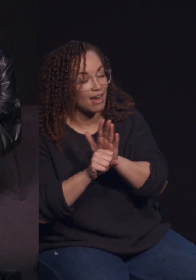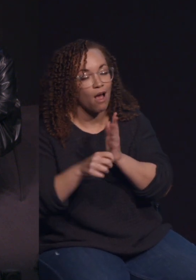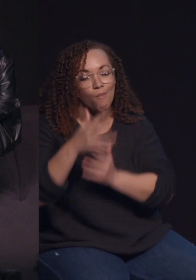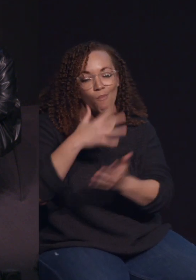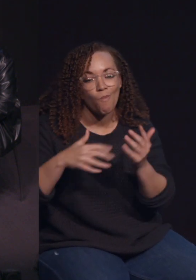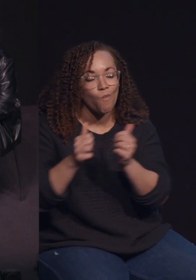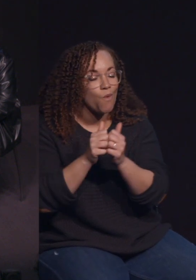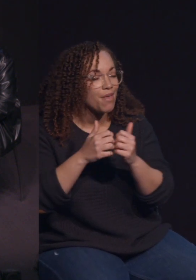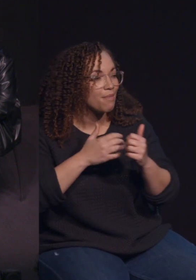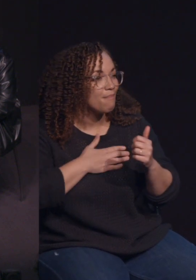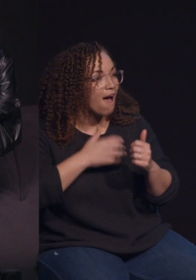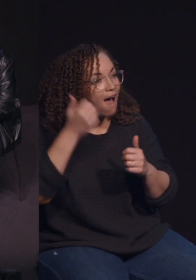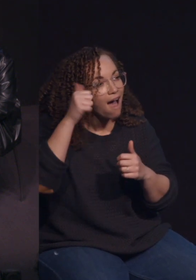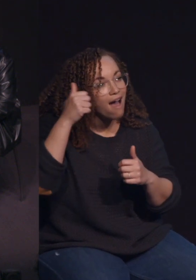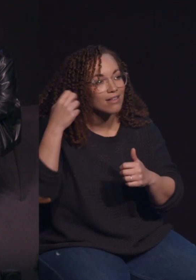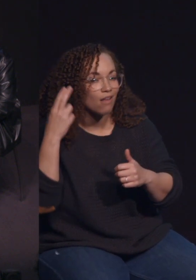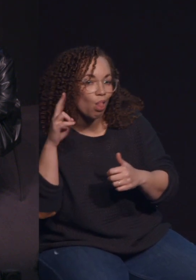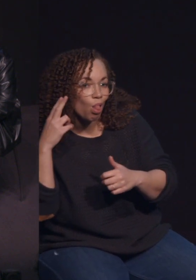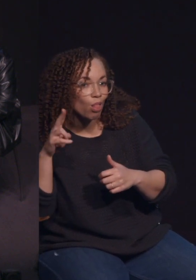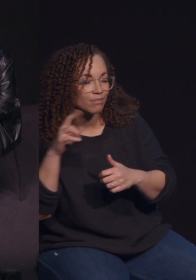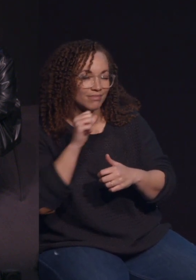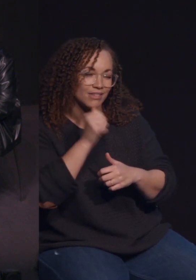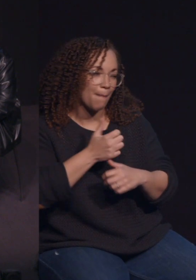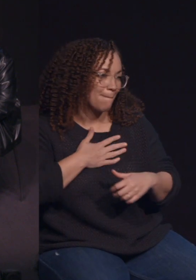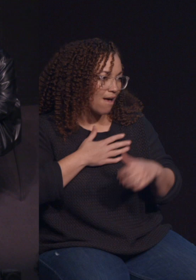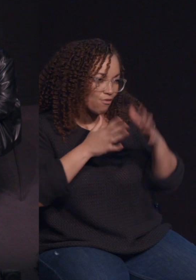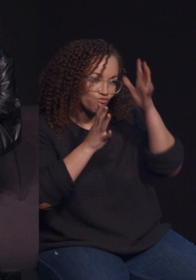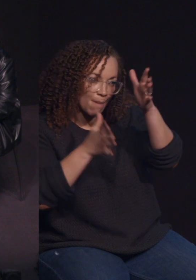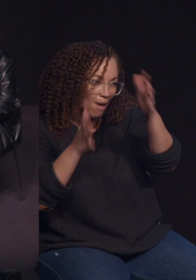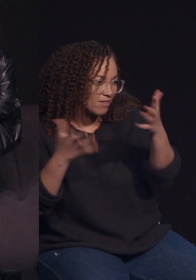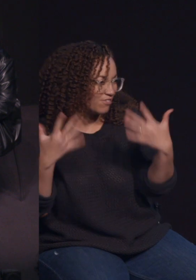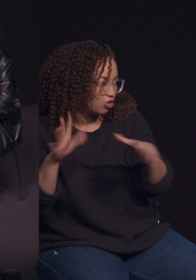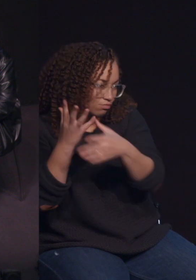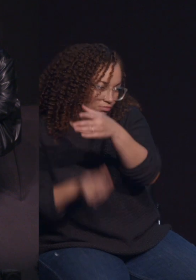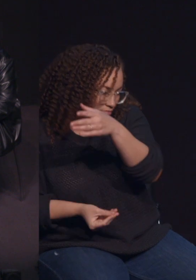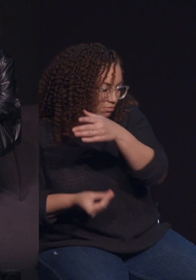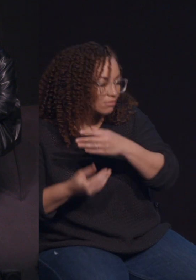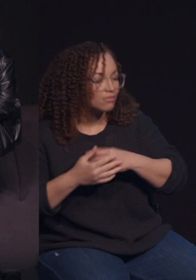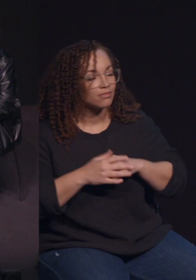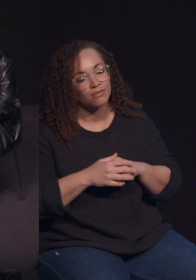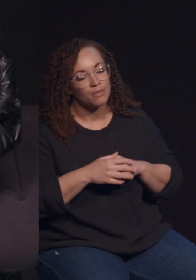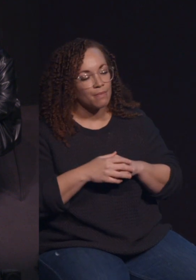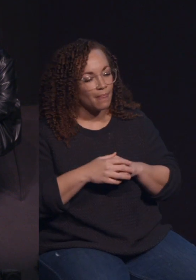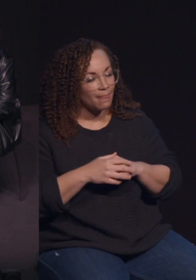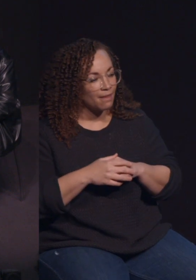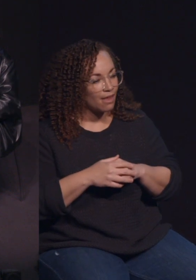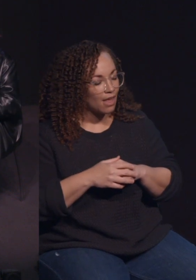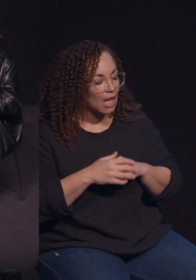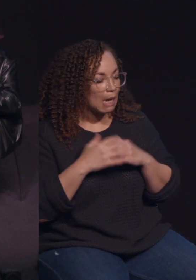my aunts and uncles 'cause my grandparents had long passed by then.